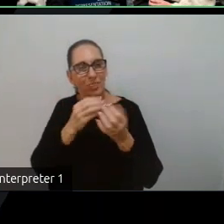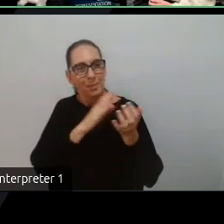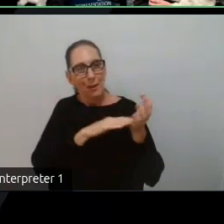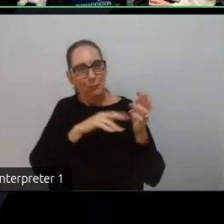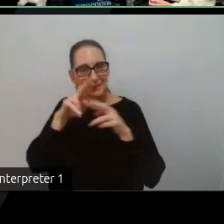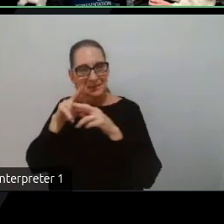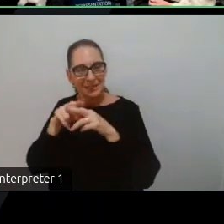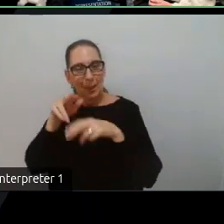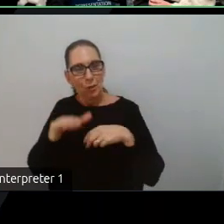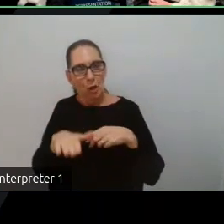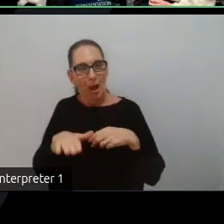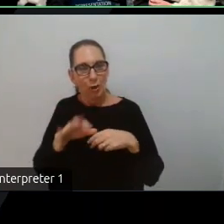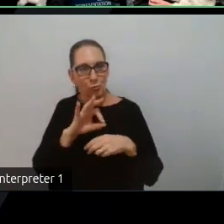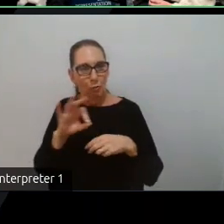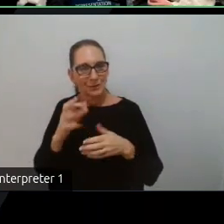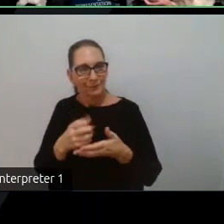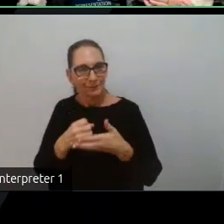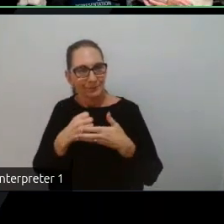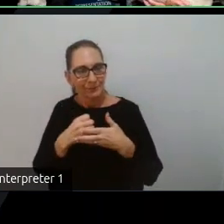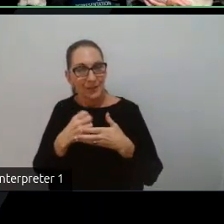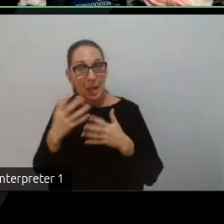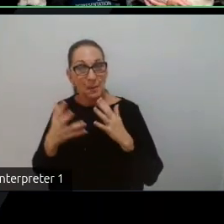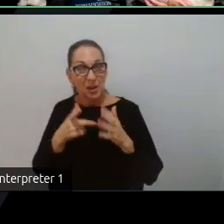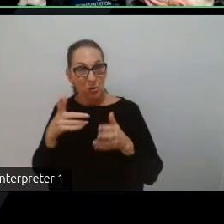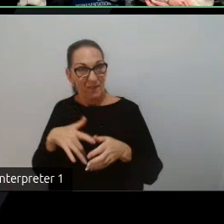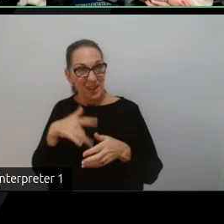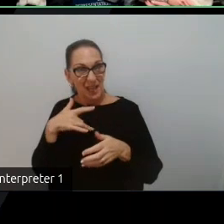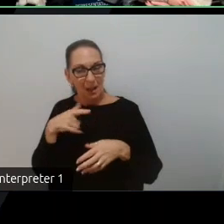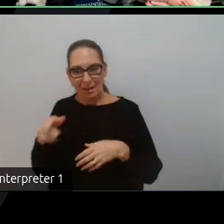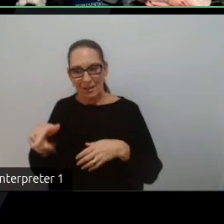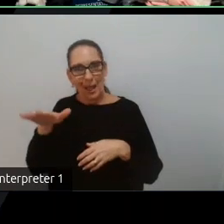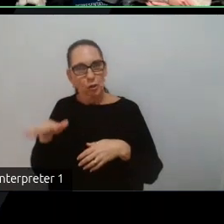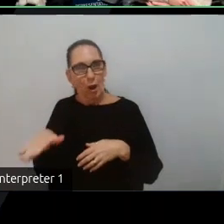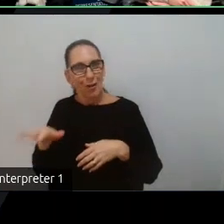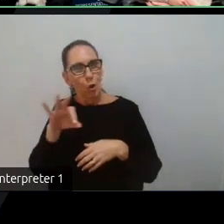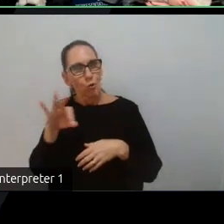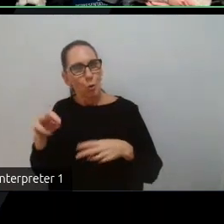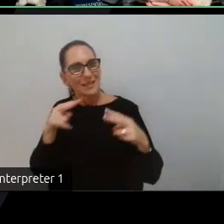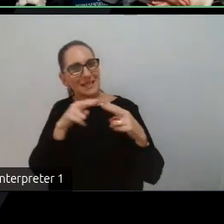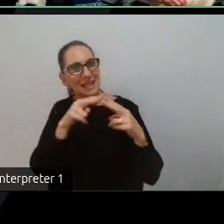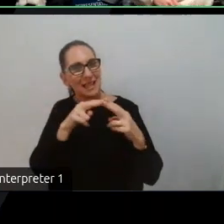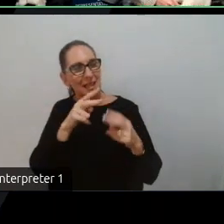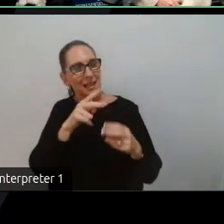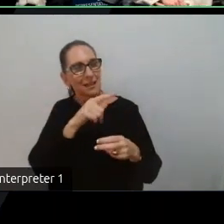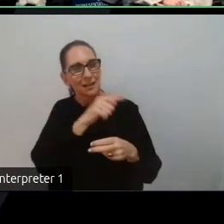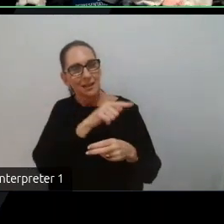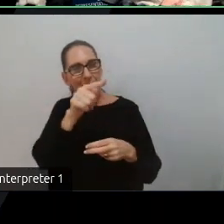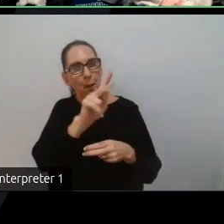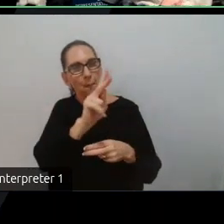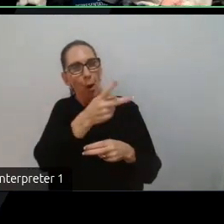um maybe the child is not seeing the other parent um and um that's an issue that needs